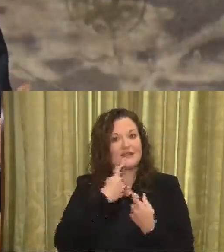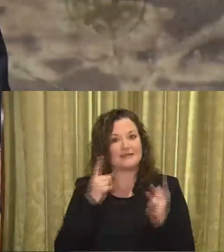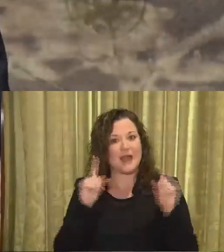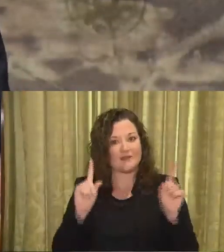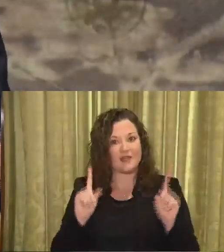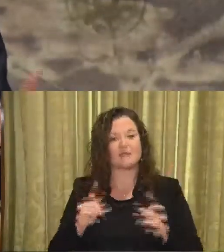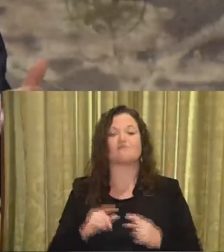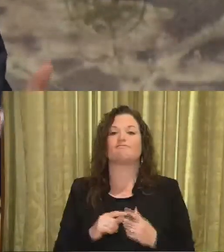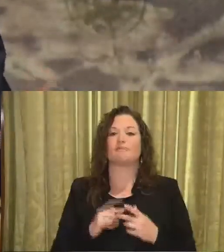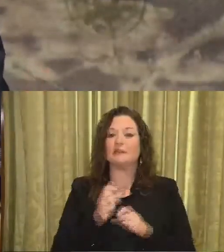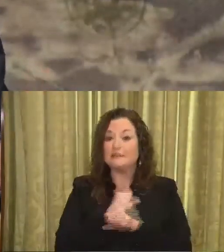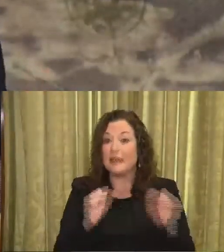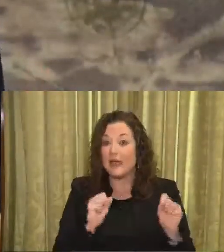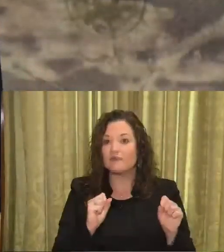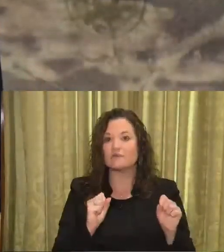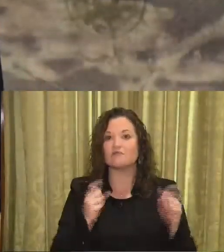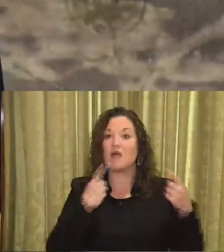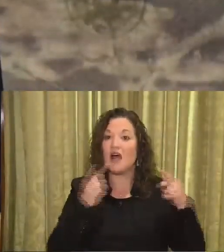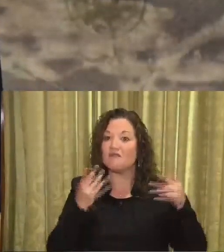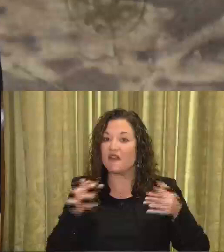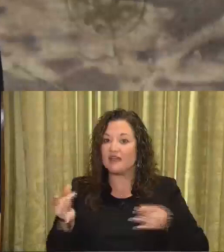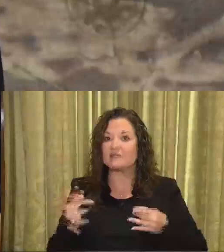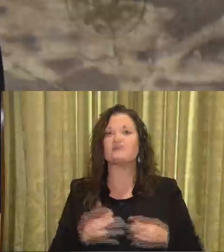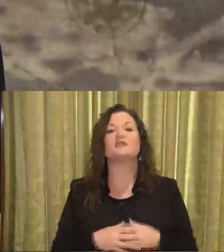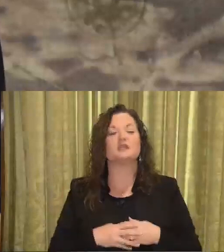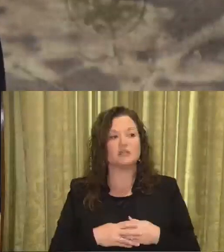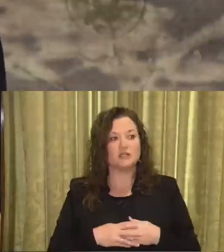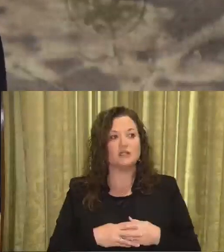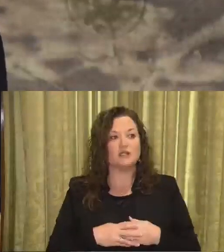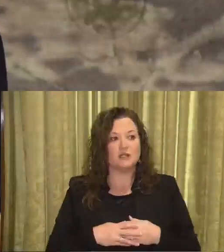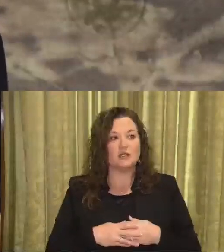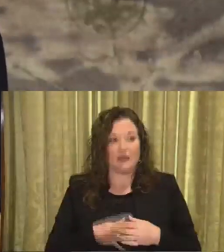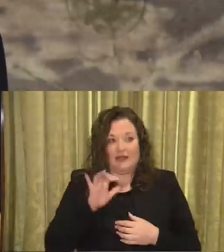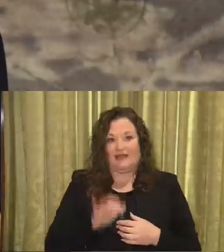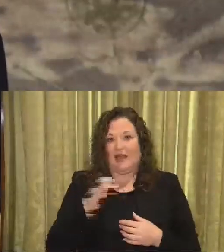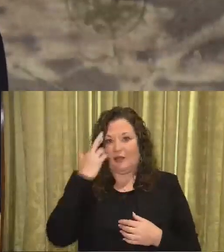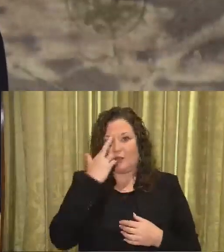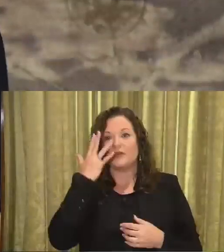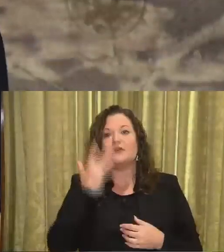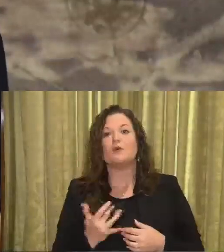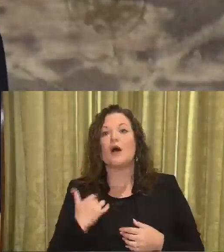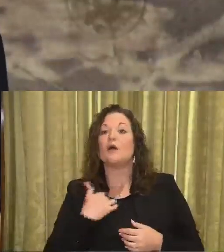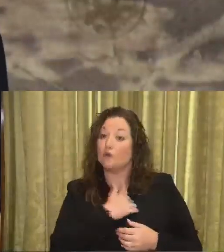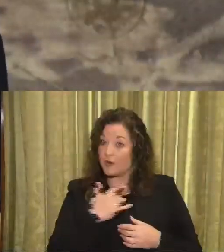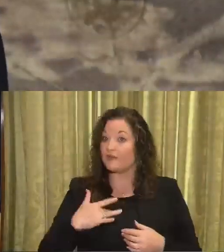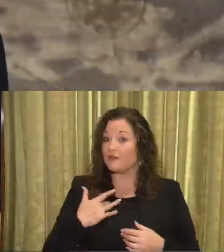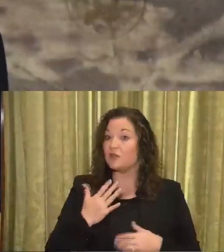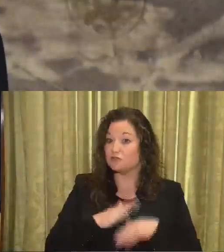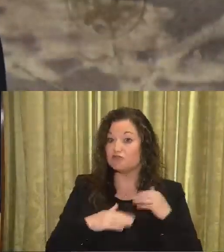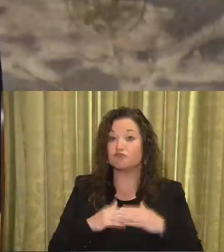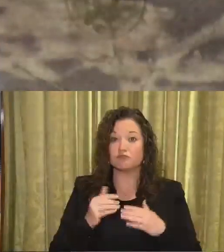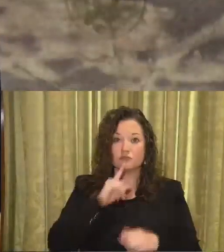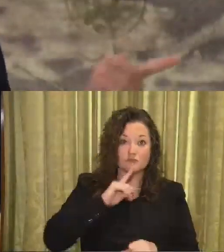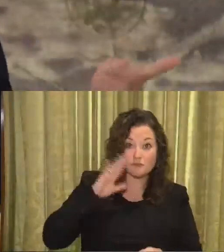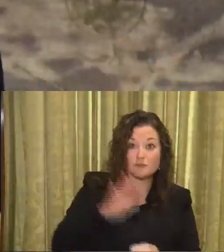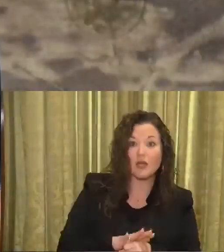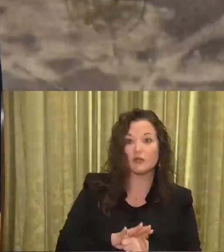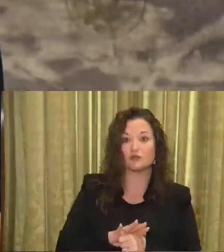It is effective, and that's that's the reason we feel comfortable in making sure that it's available.